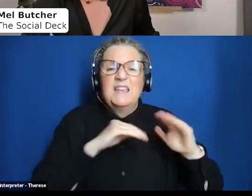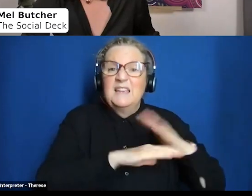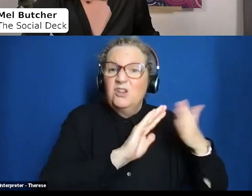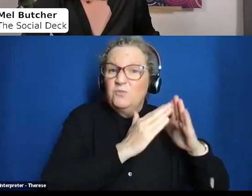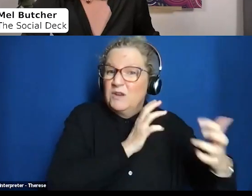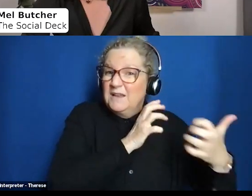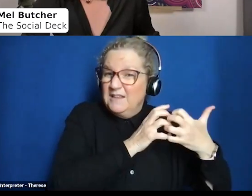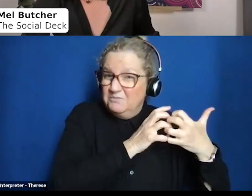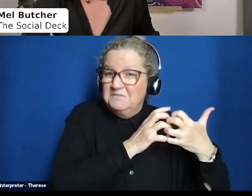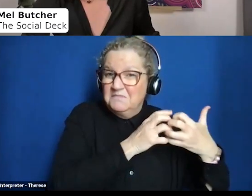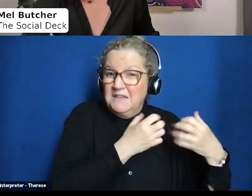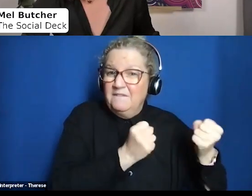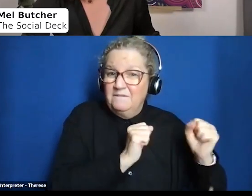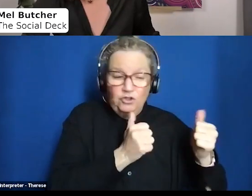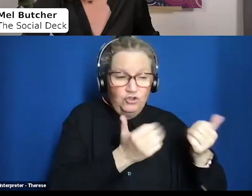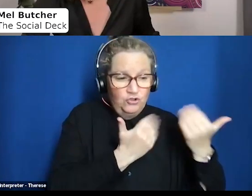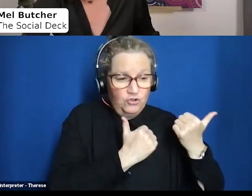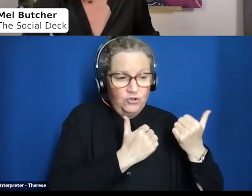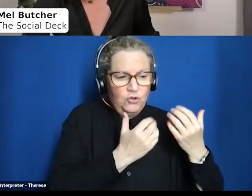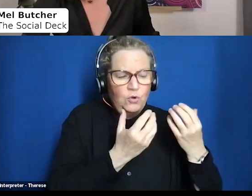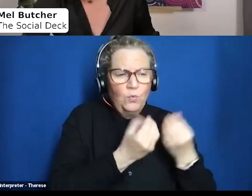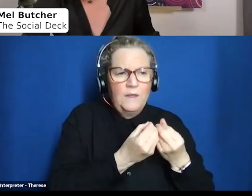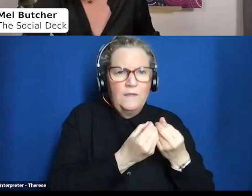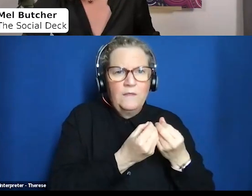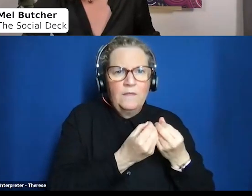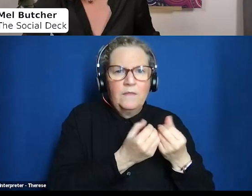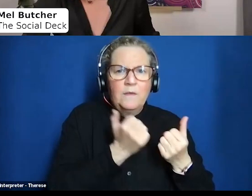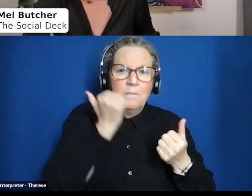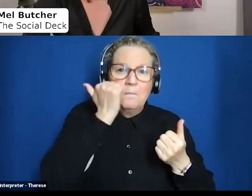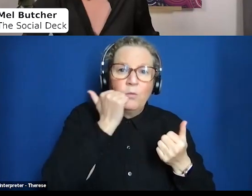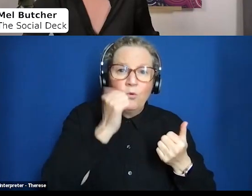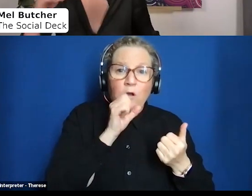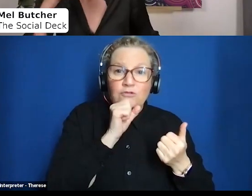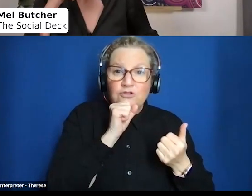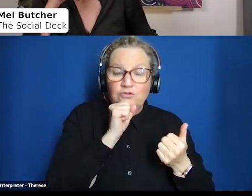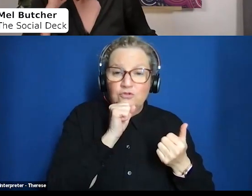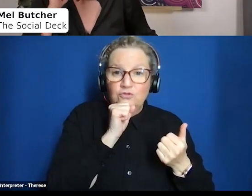both with J- Purple Orange in